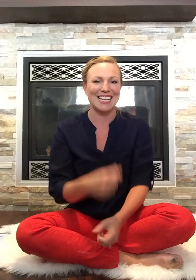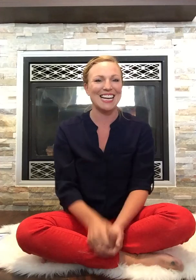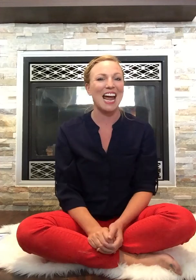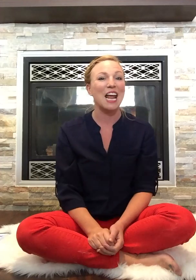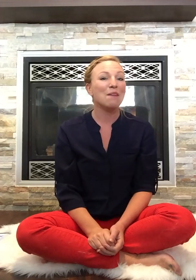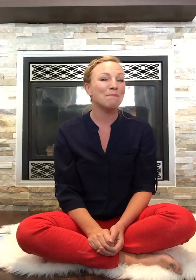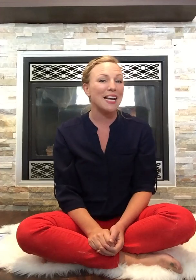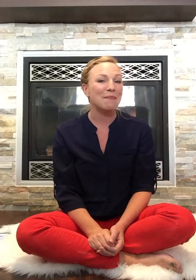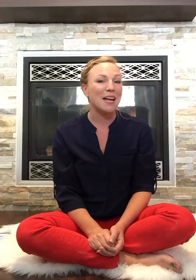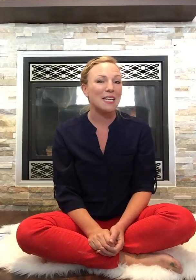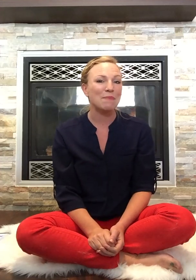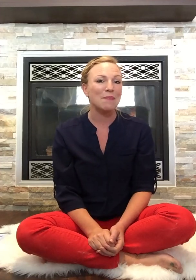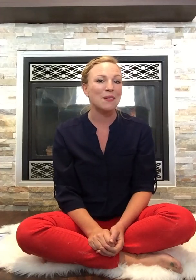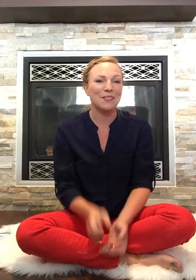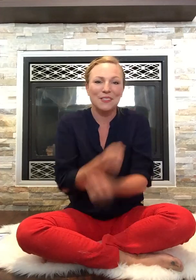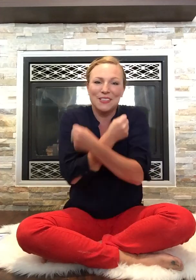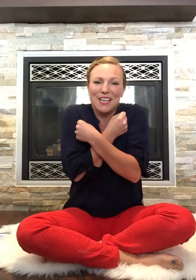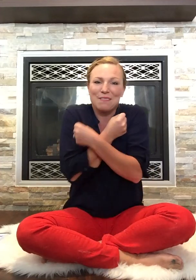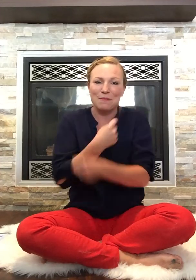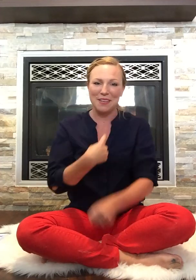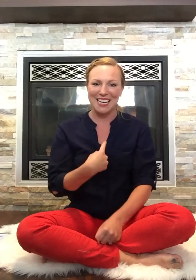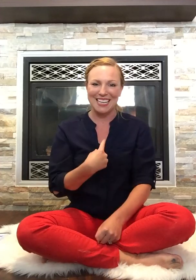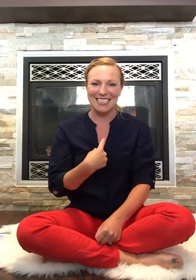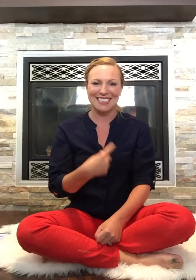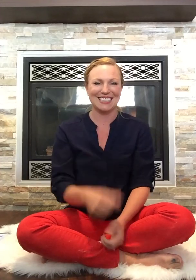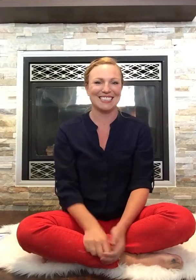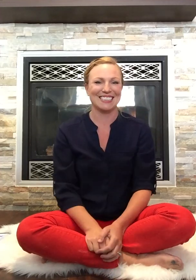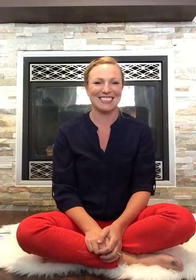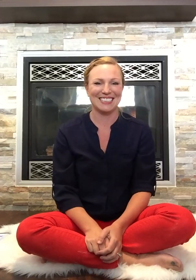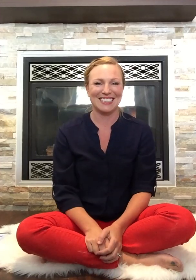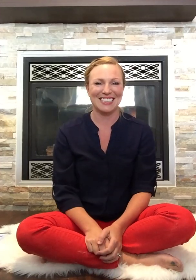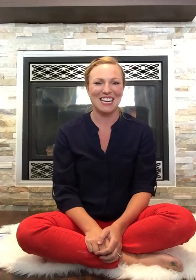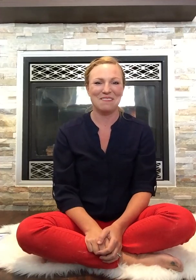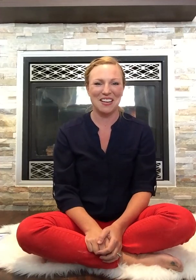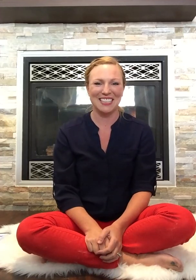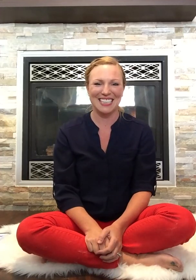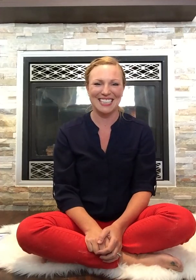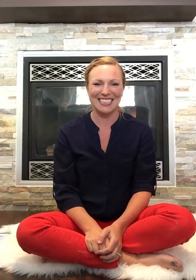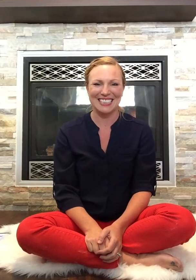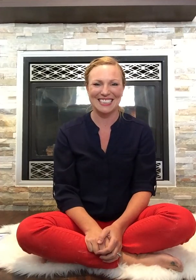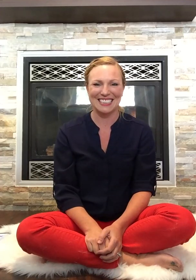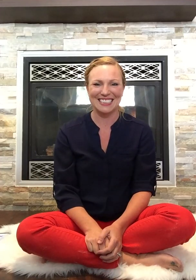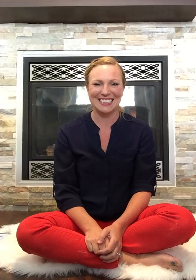then again, many many people who LOVE ME. Very good!